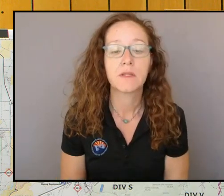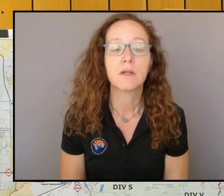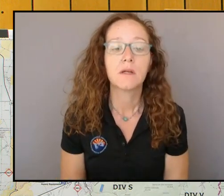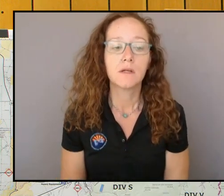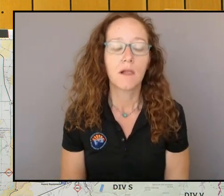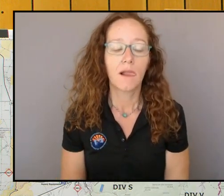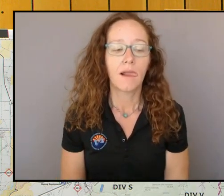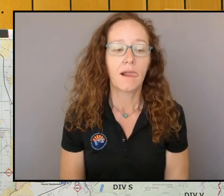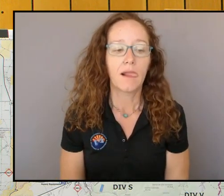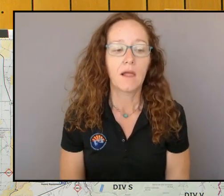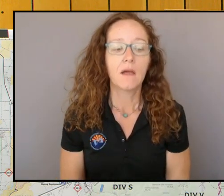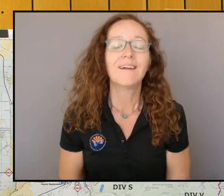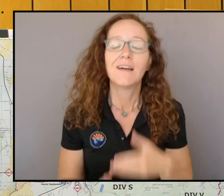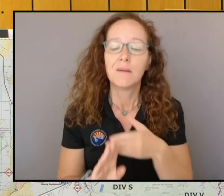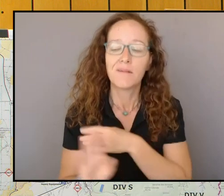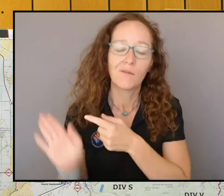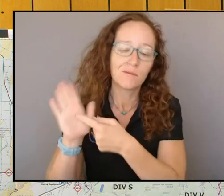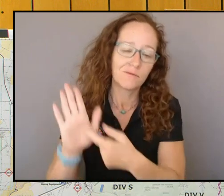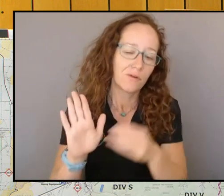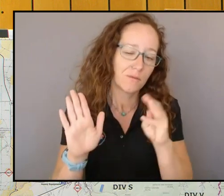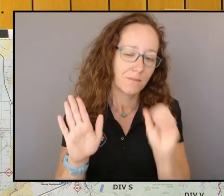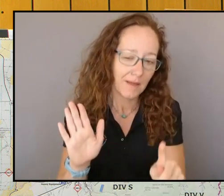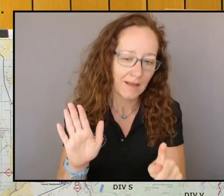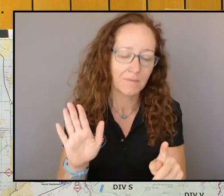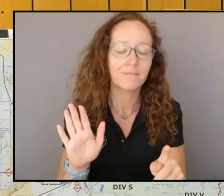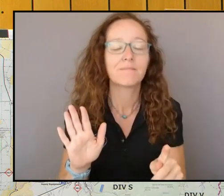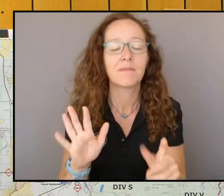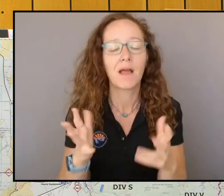three days are going to be critical for the duration of